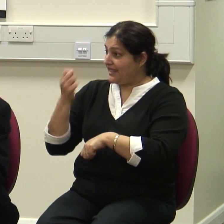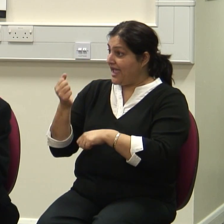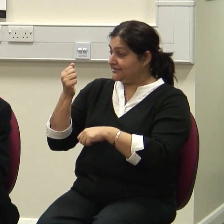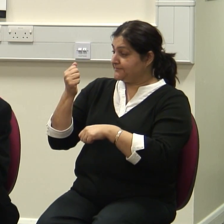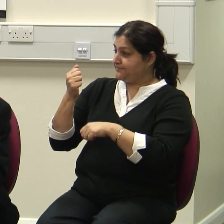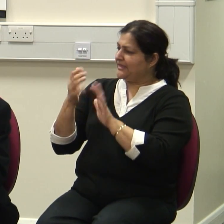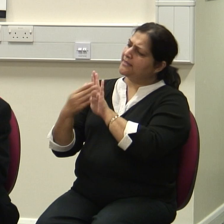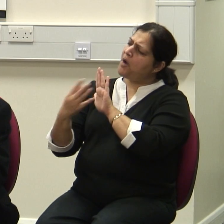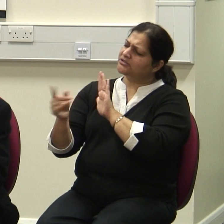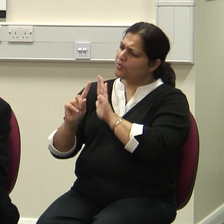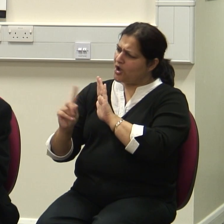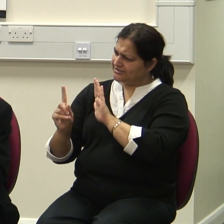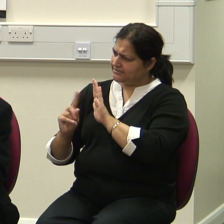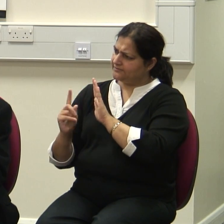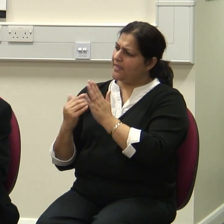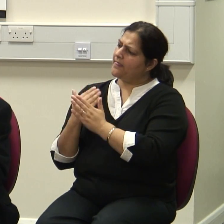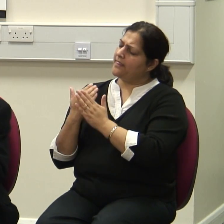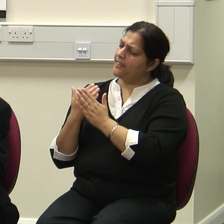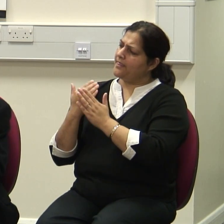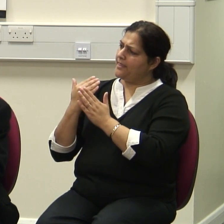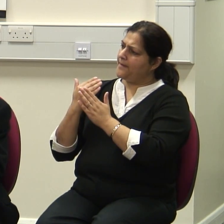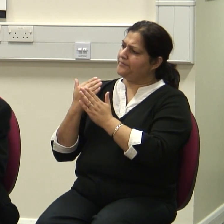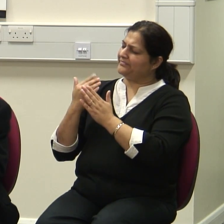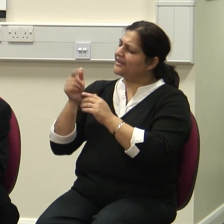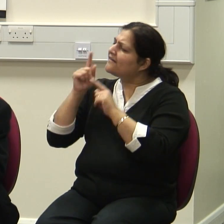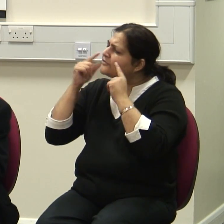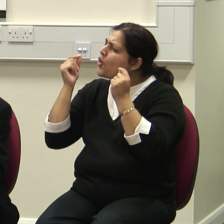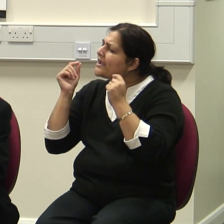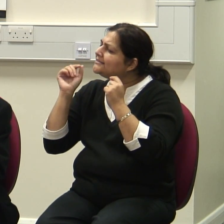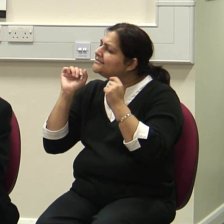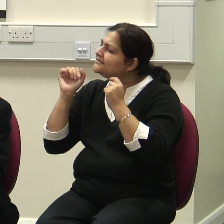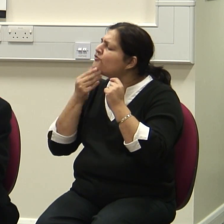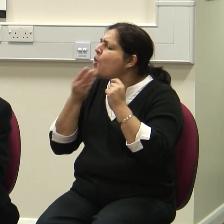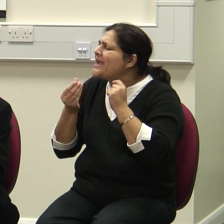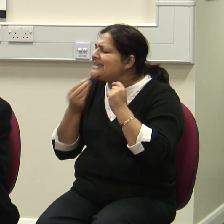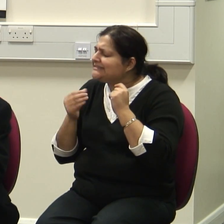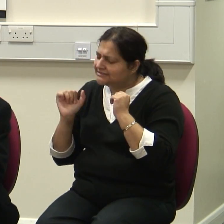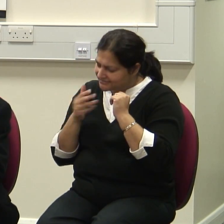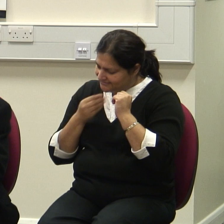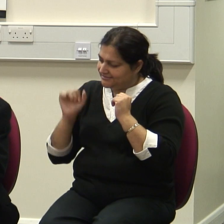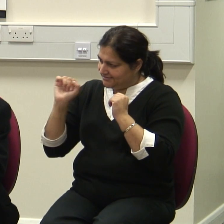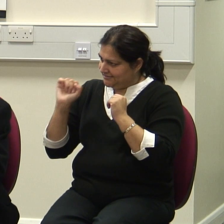model being the modern historical model, is [29.49] Vienna. Now in Vienna there was